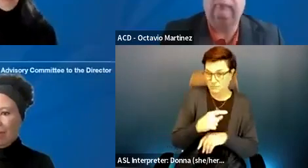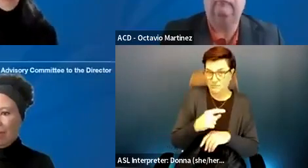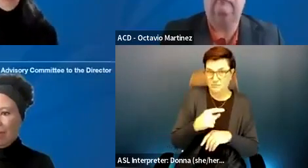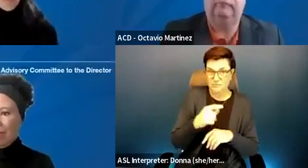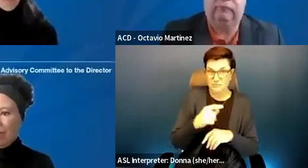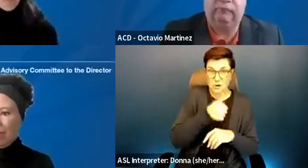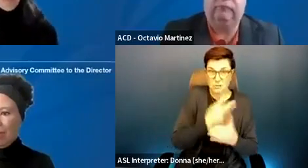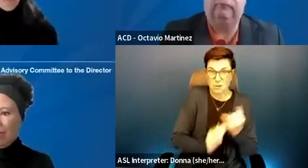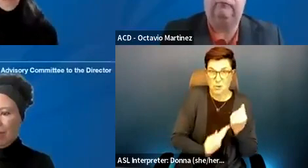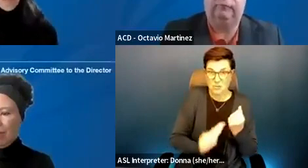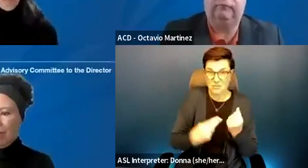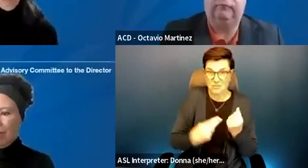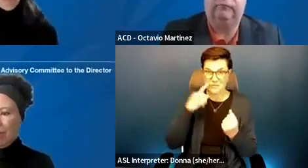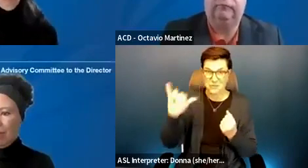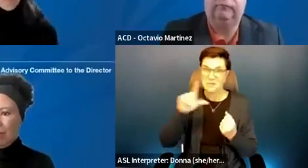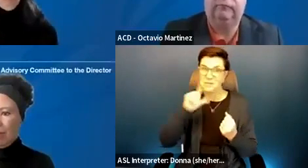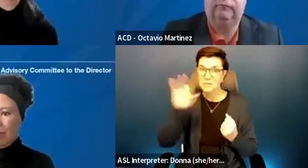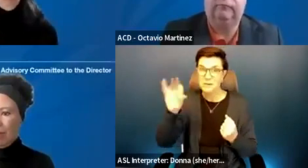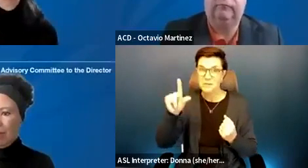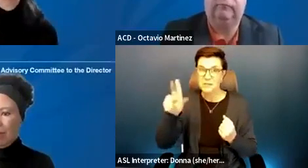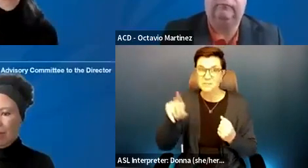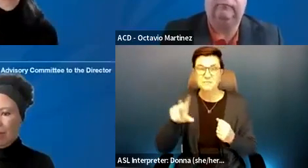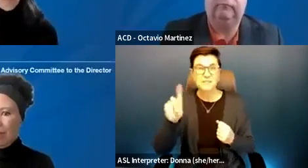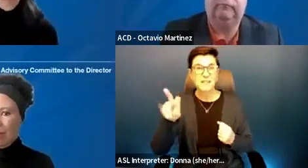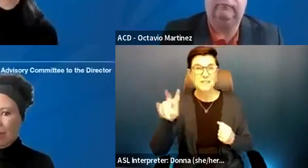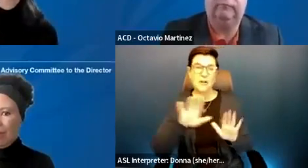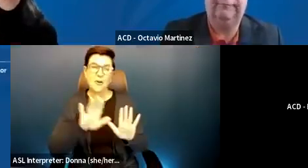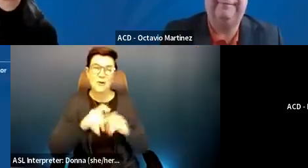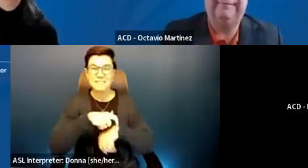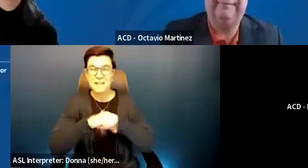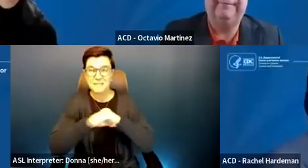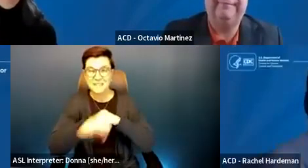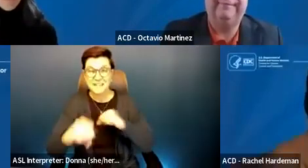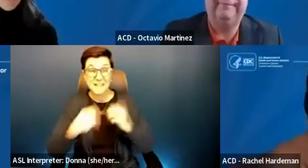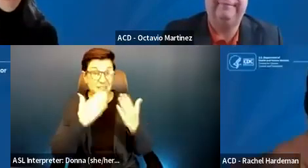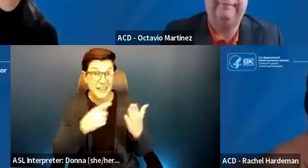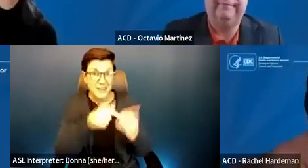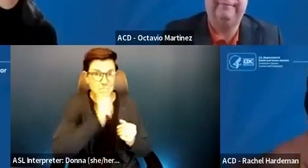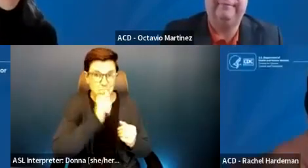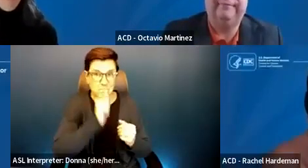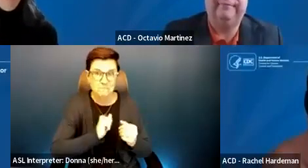Well, we've run a few minutes over time. Thank you very much for staying with us. And thanks for this update.